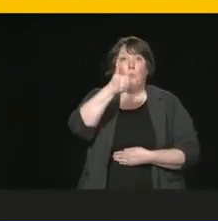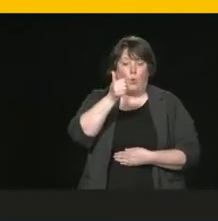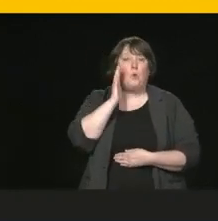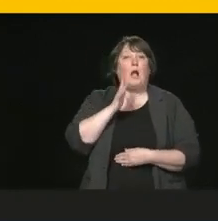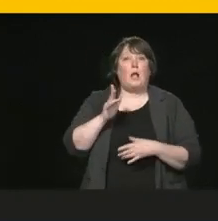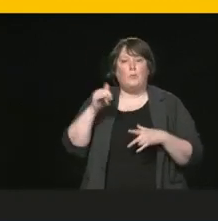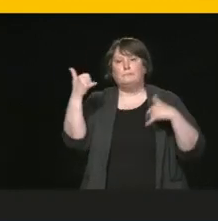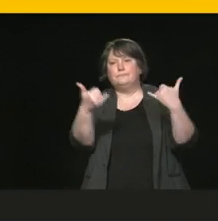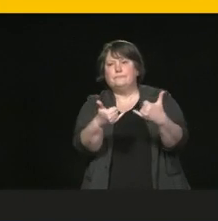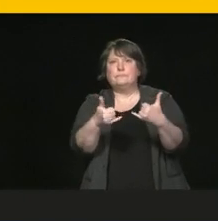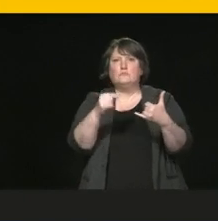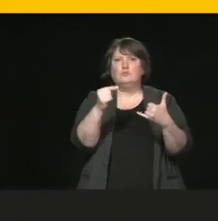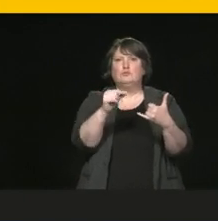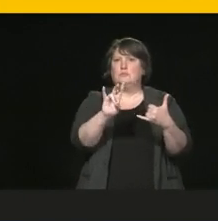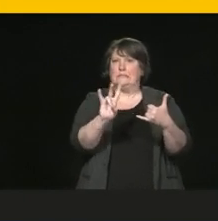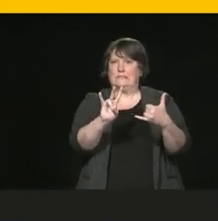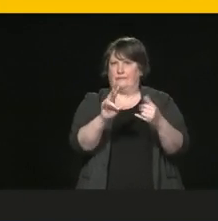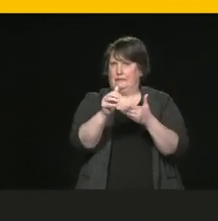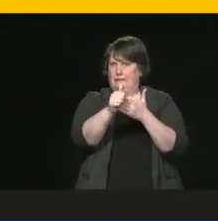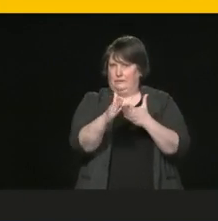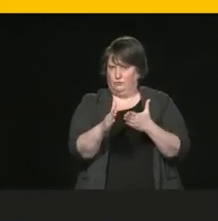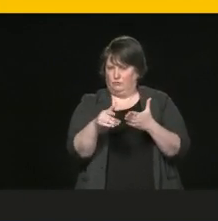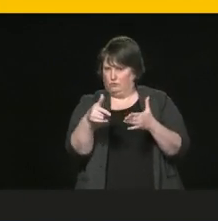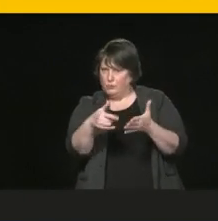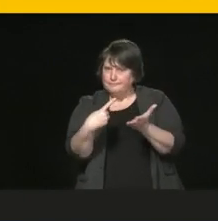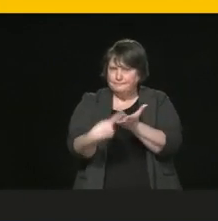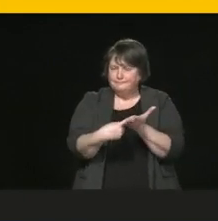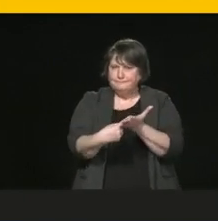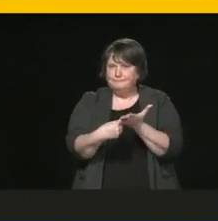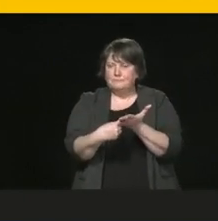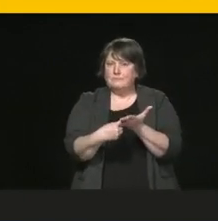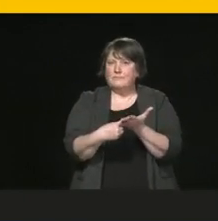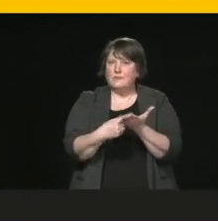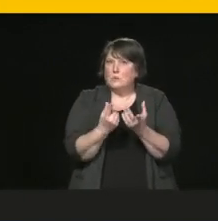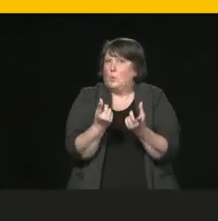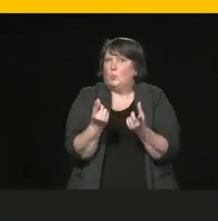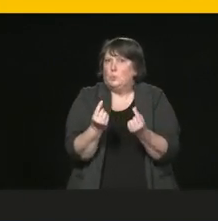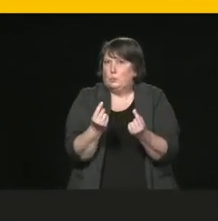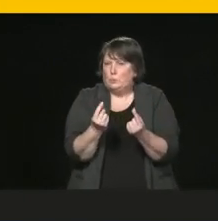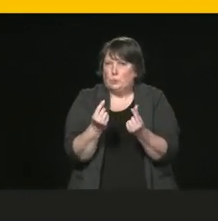WELL, TOMORROW I WILL HAVE AN